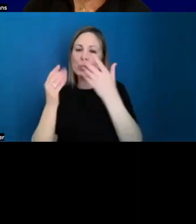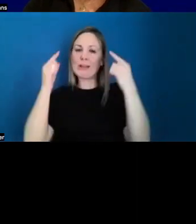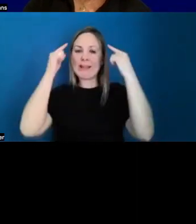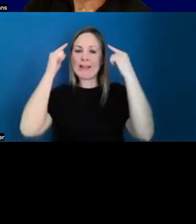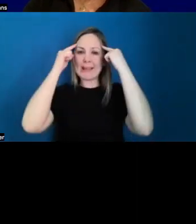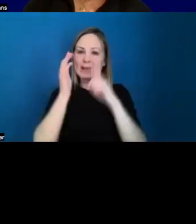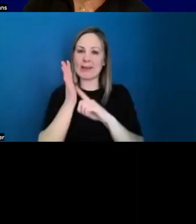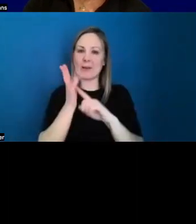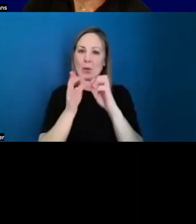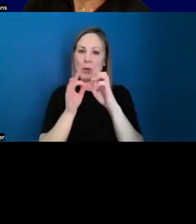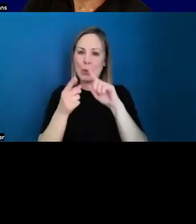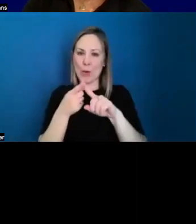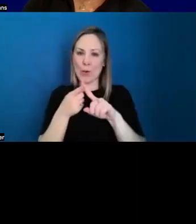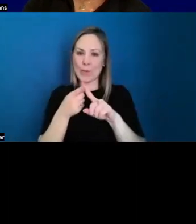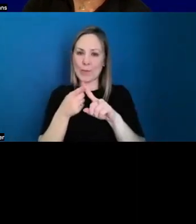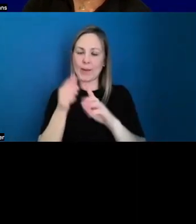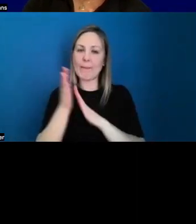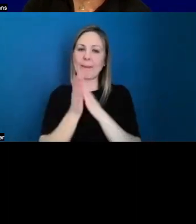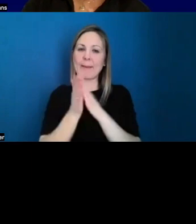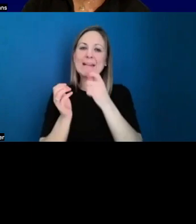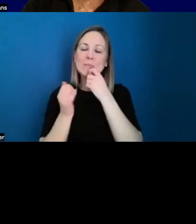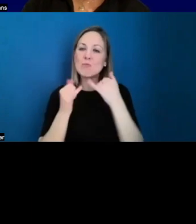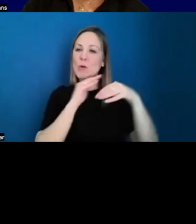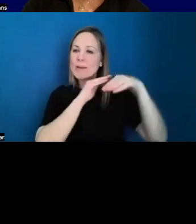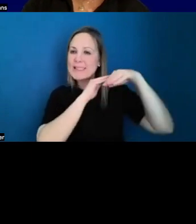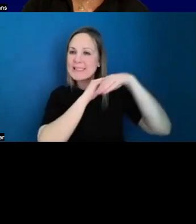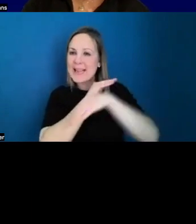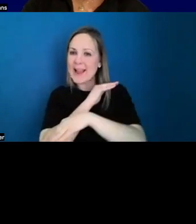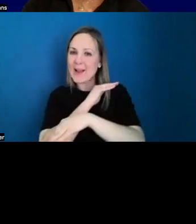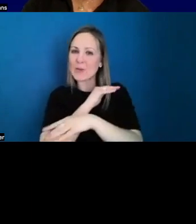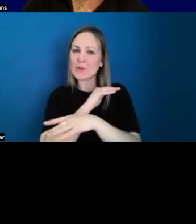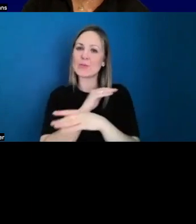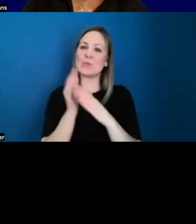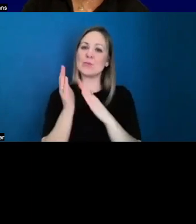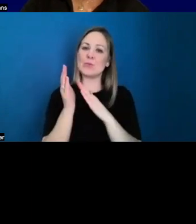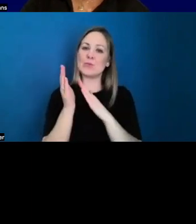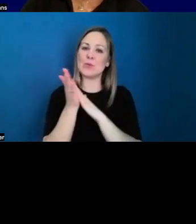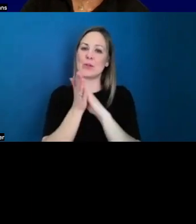And it’s going down instead to the hypothalamus and pituitary gland